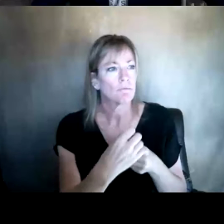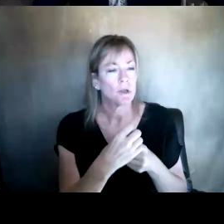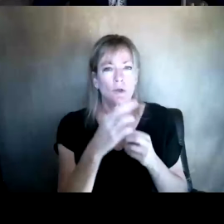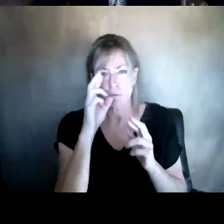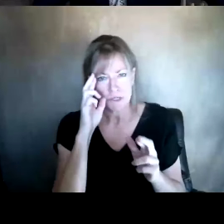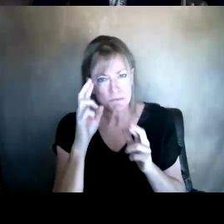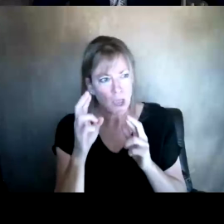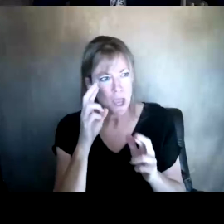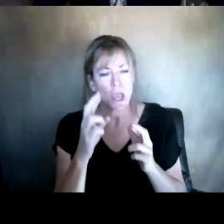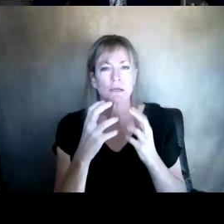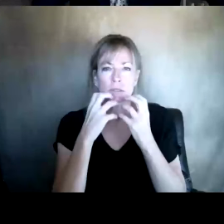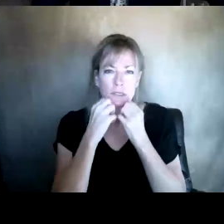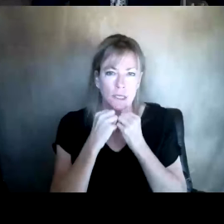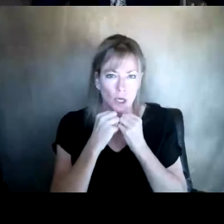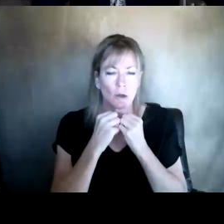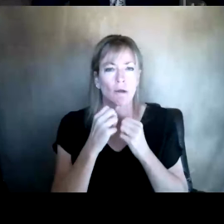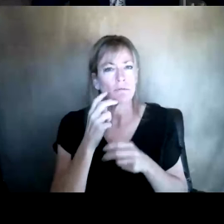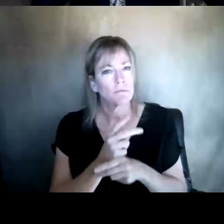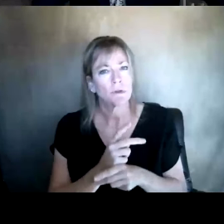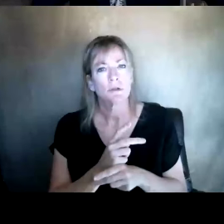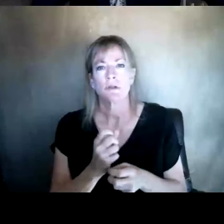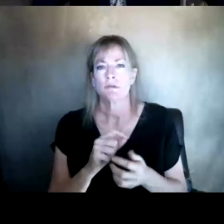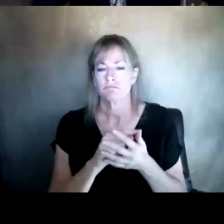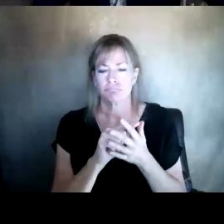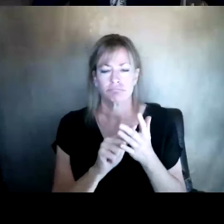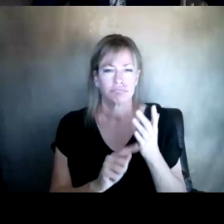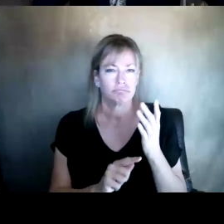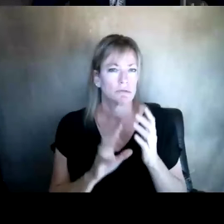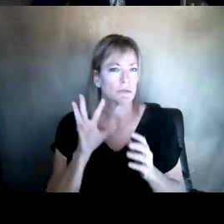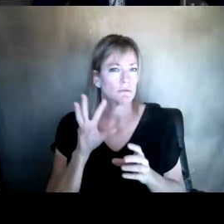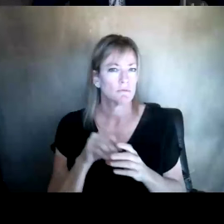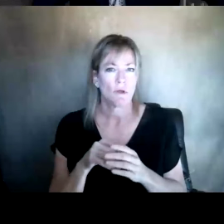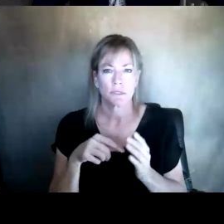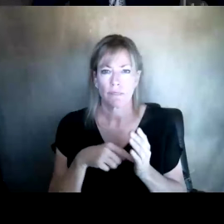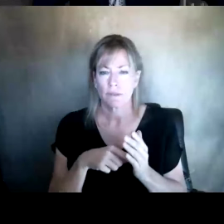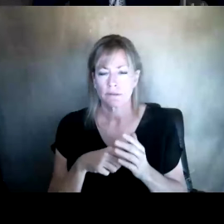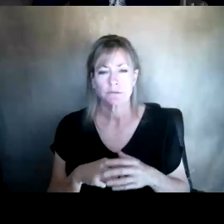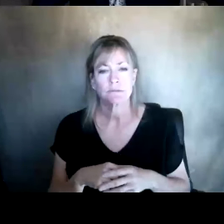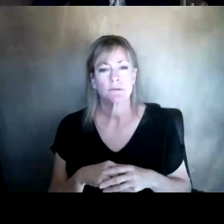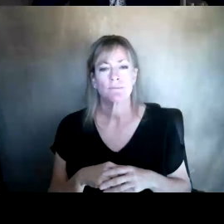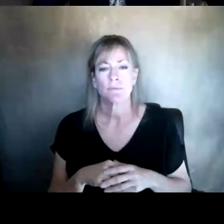AND CARE. THERE IS A HOST OF COMPONENTS. APPRECIATE